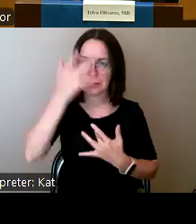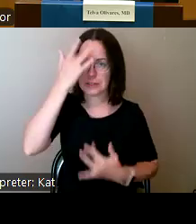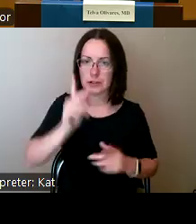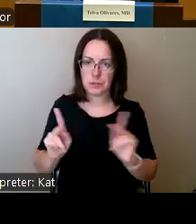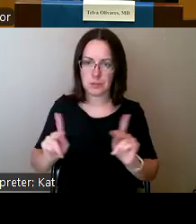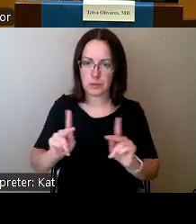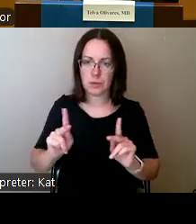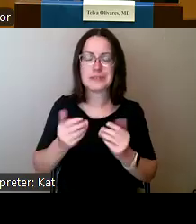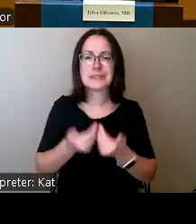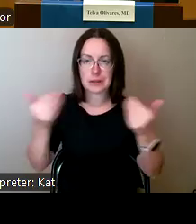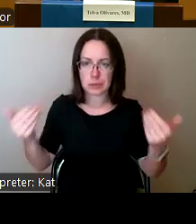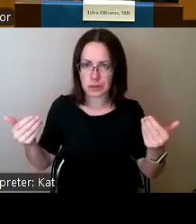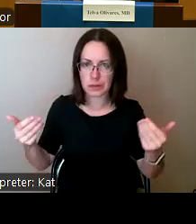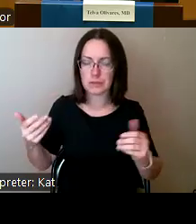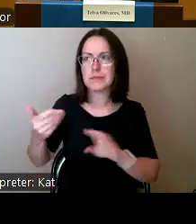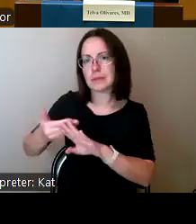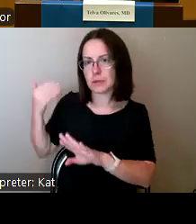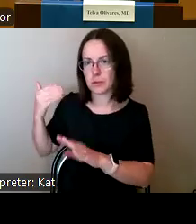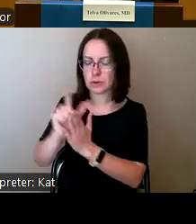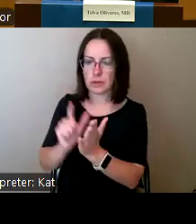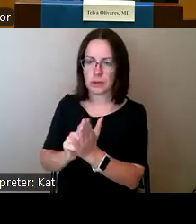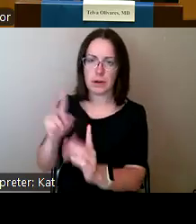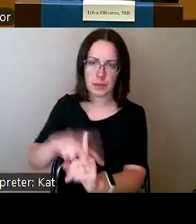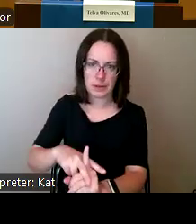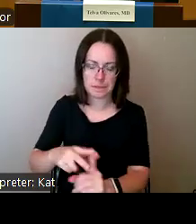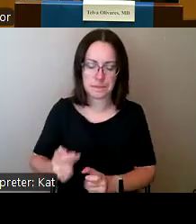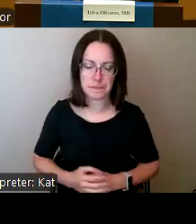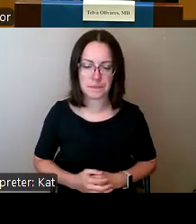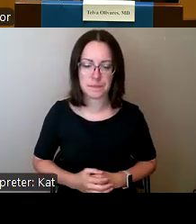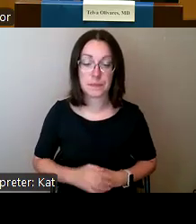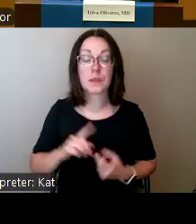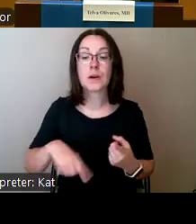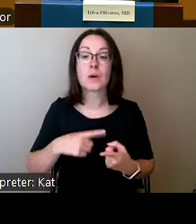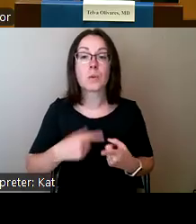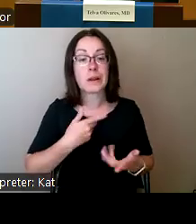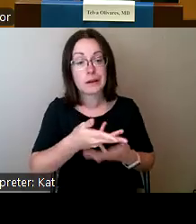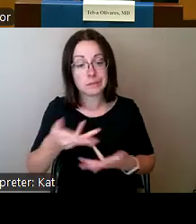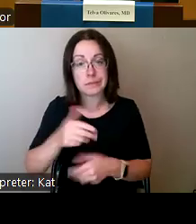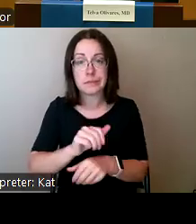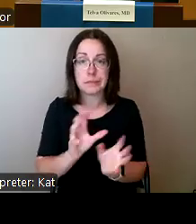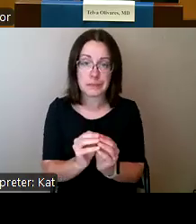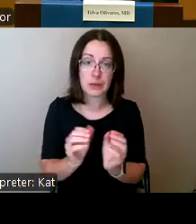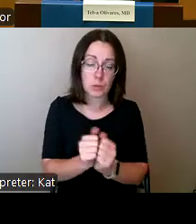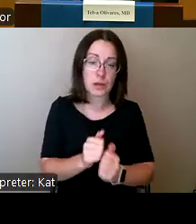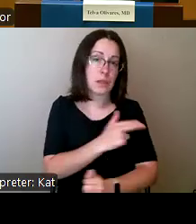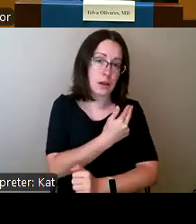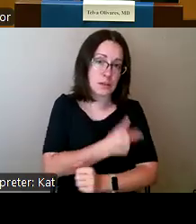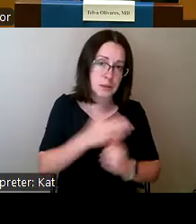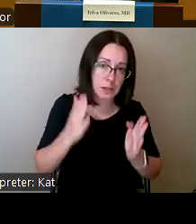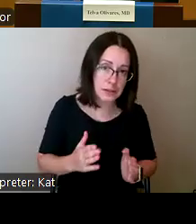preceding engagement with the law itself. So as I meet with hospitalists and oncologists and primary